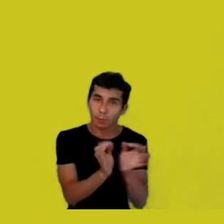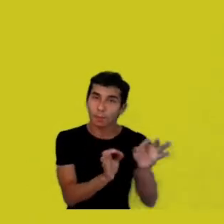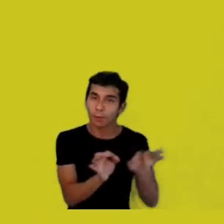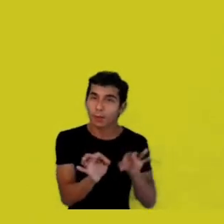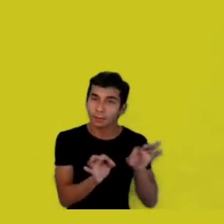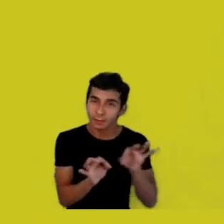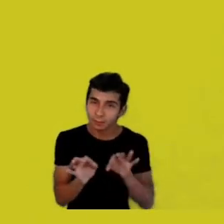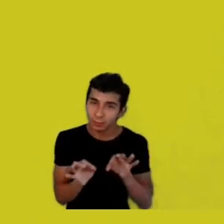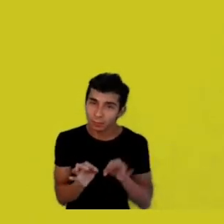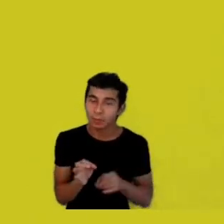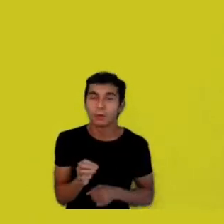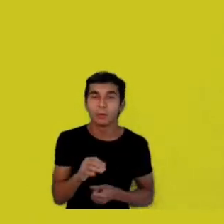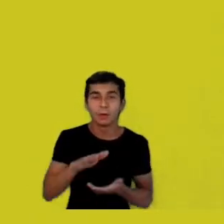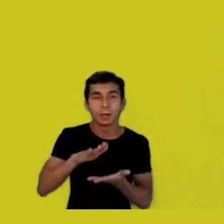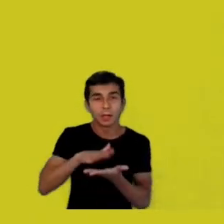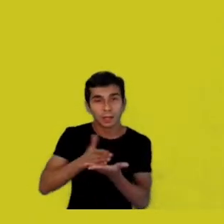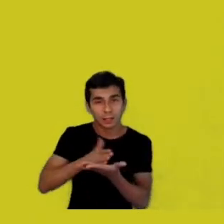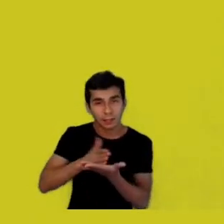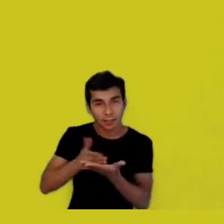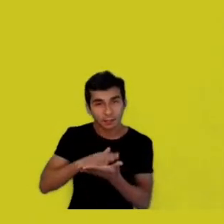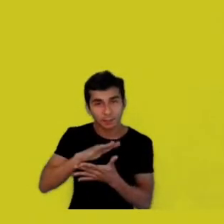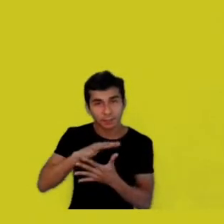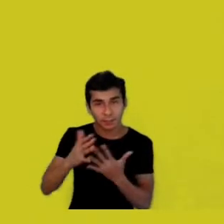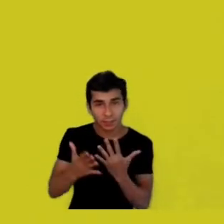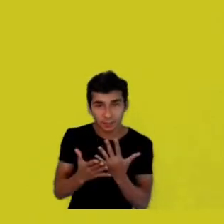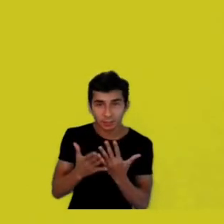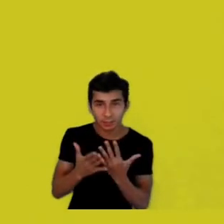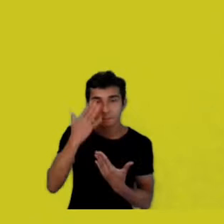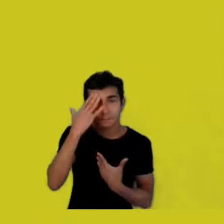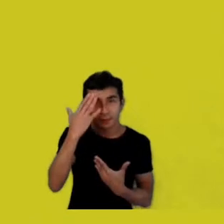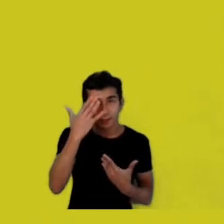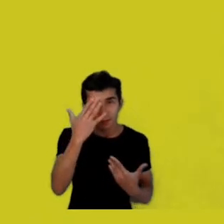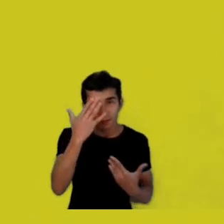and say that we stay together.